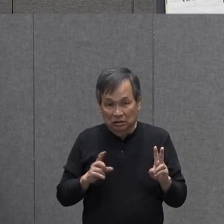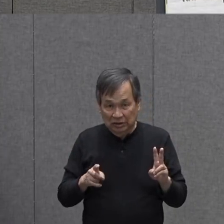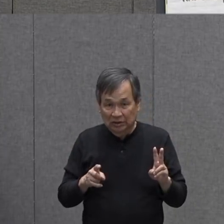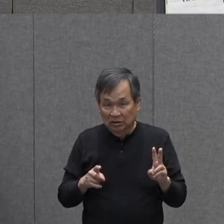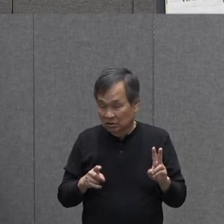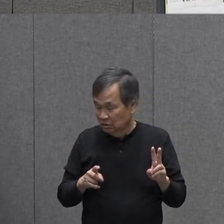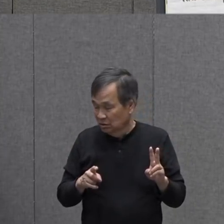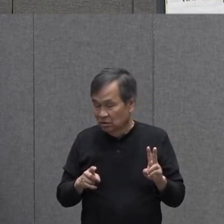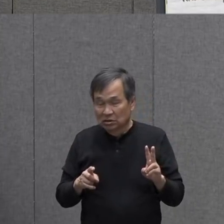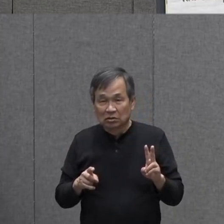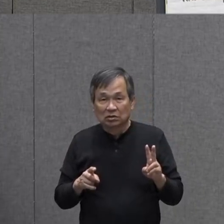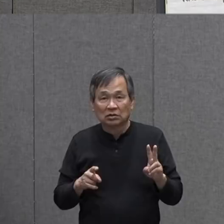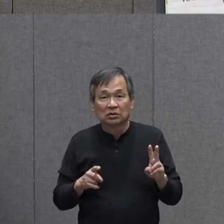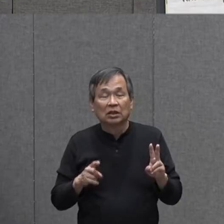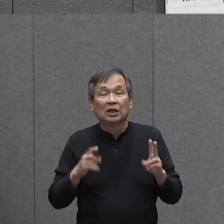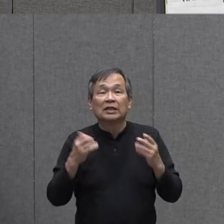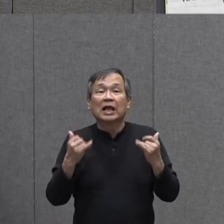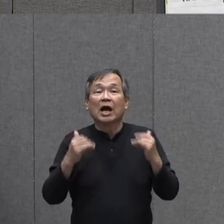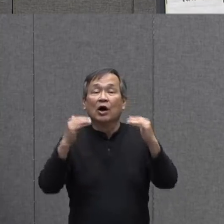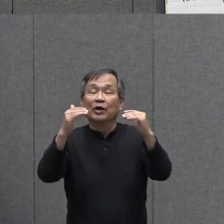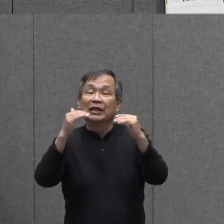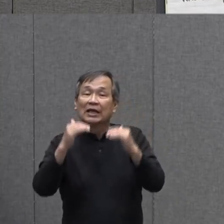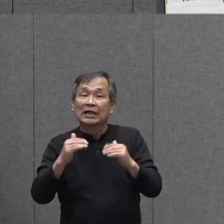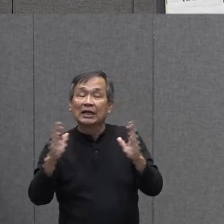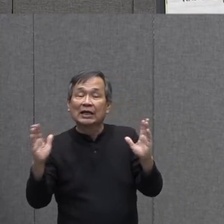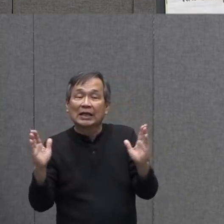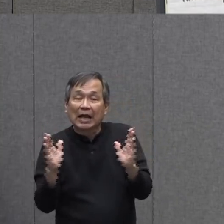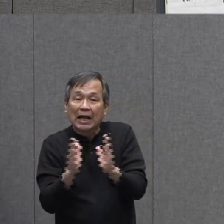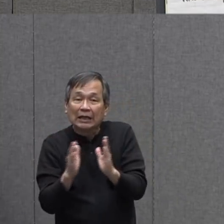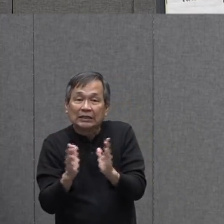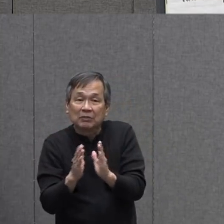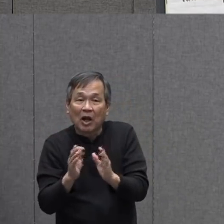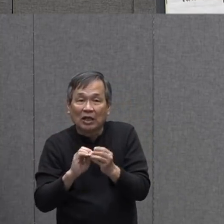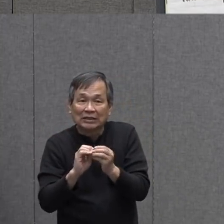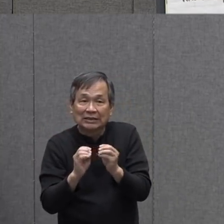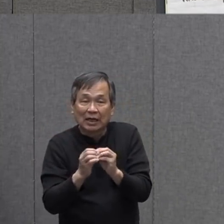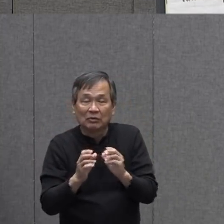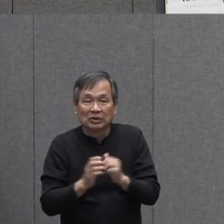The next smallest, which is, four, thank you.